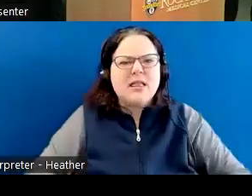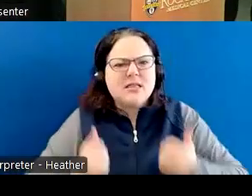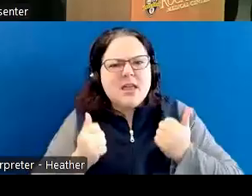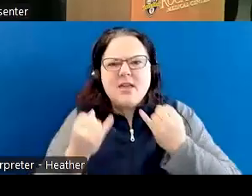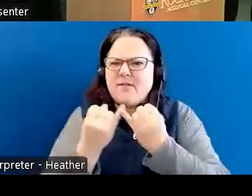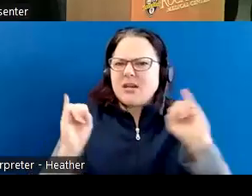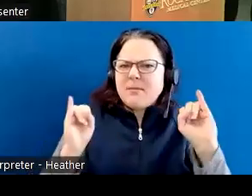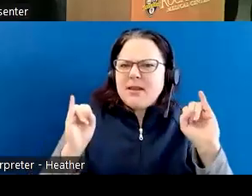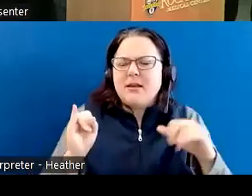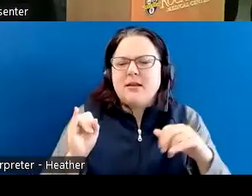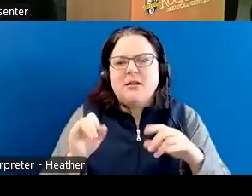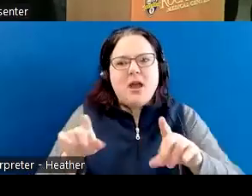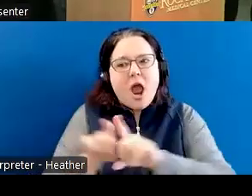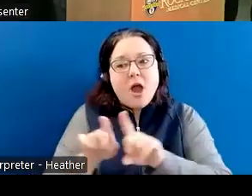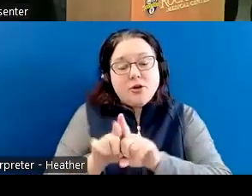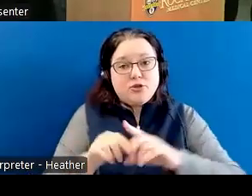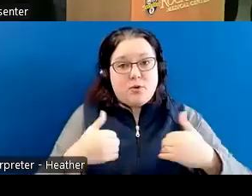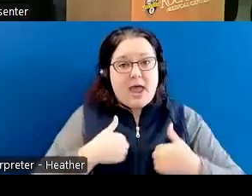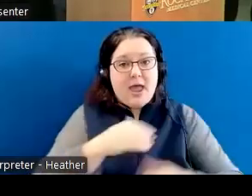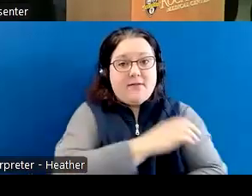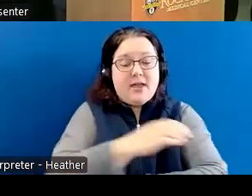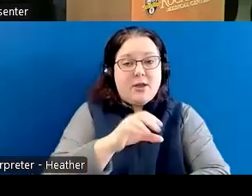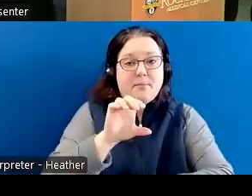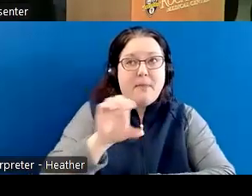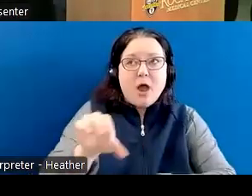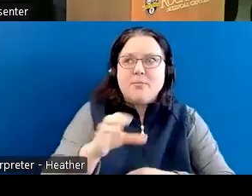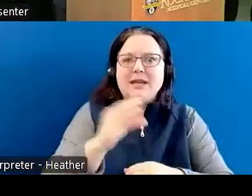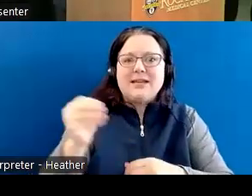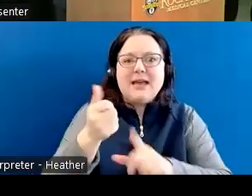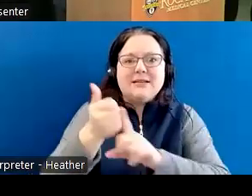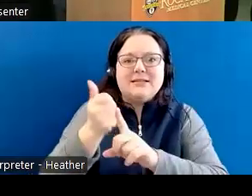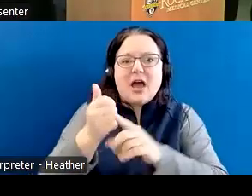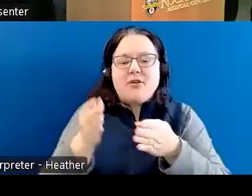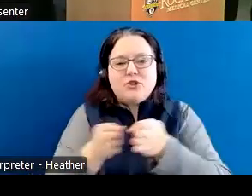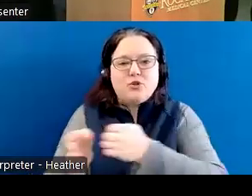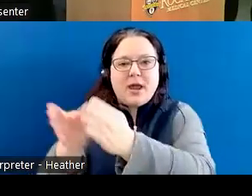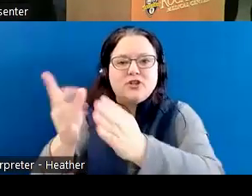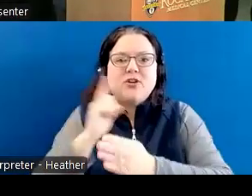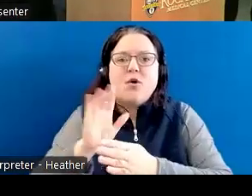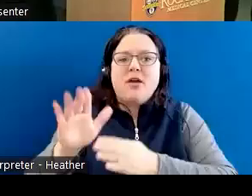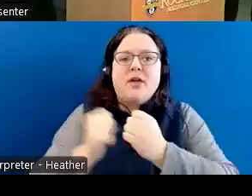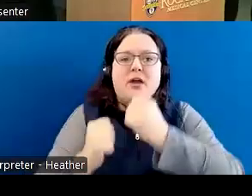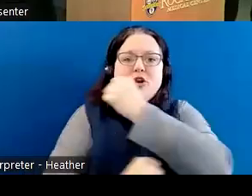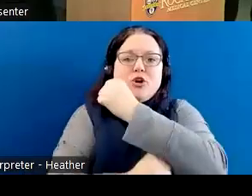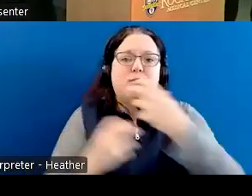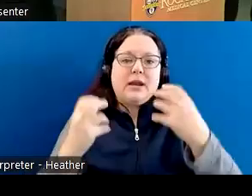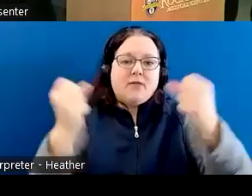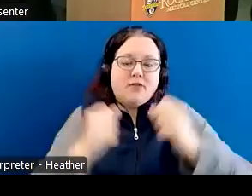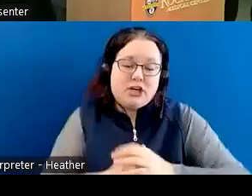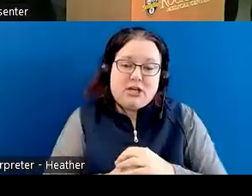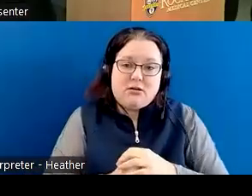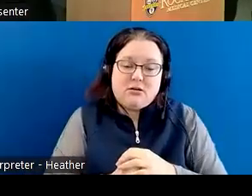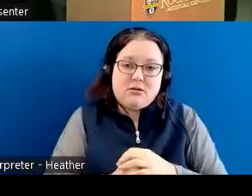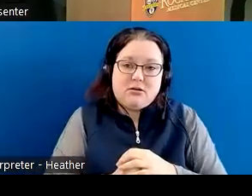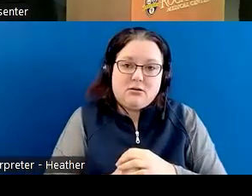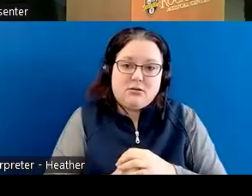to empowerment and self-direction models as the foundation of recovery oriented programs.